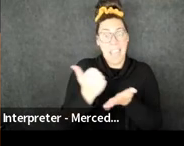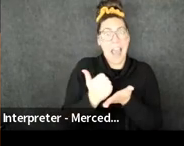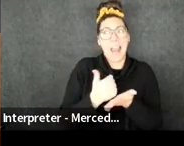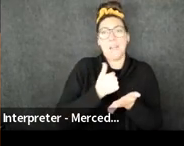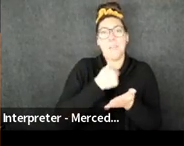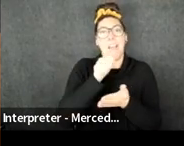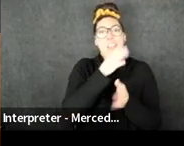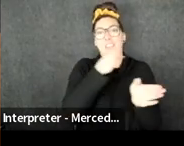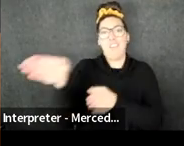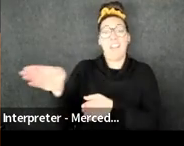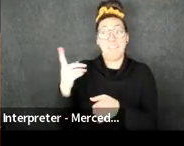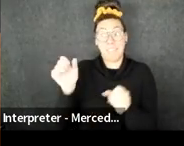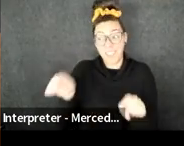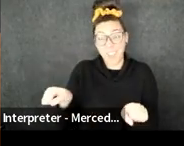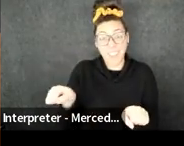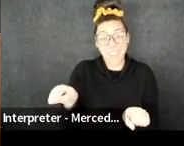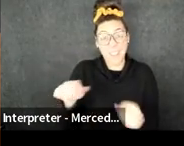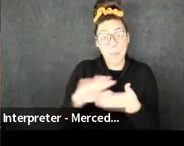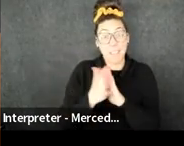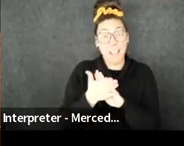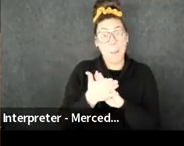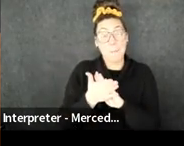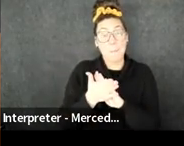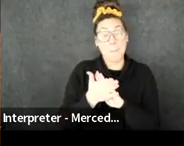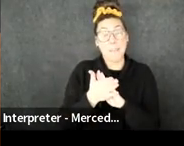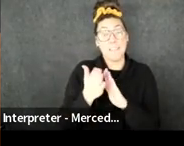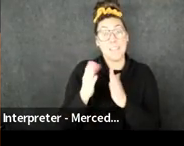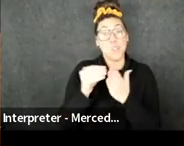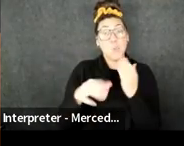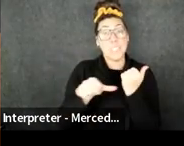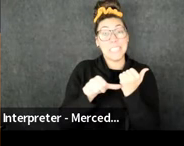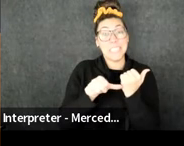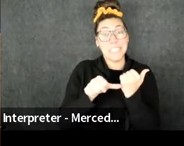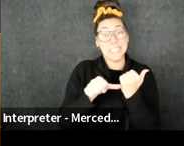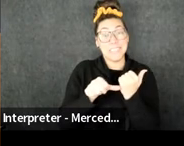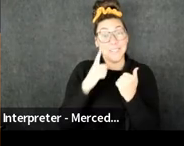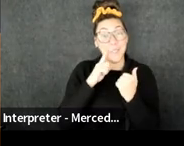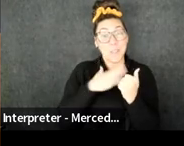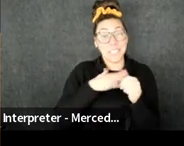assist in my being level criminology degree and also later on take on the MSW program.